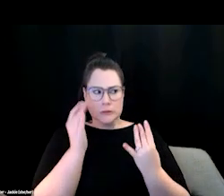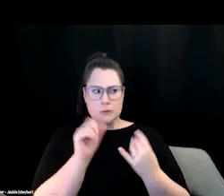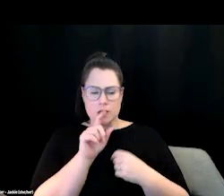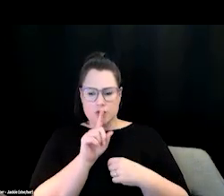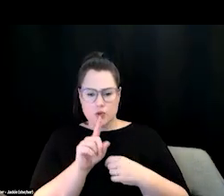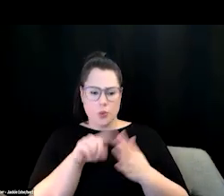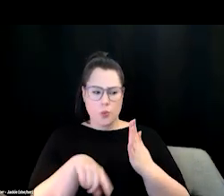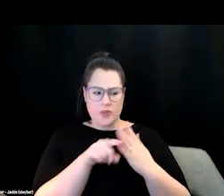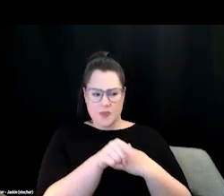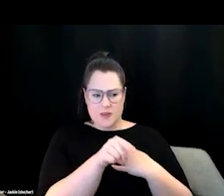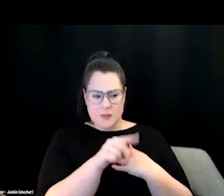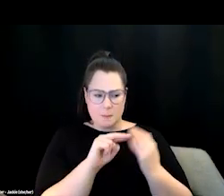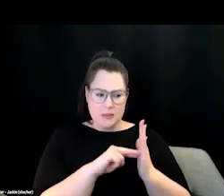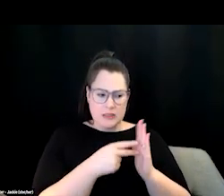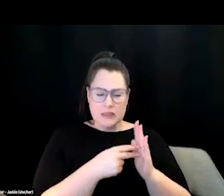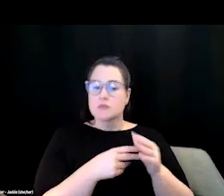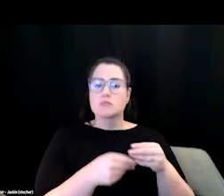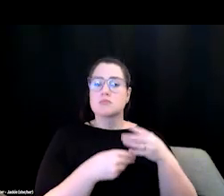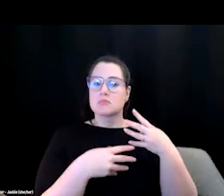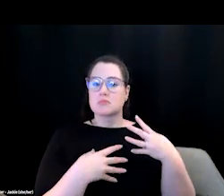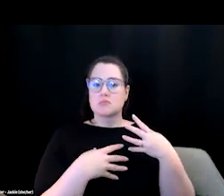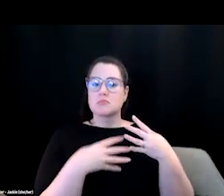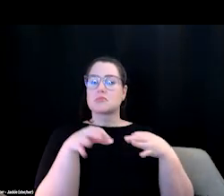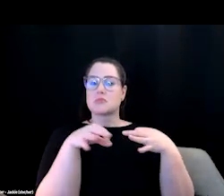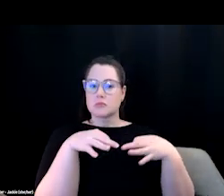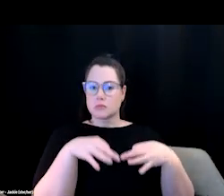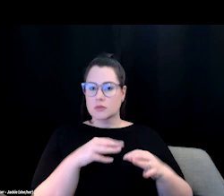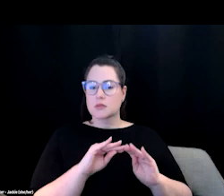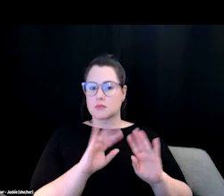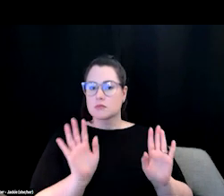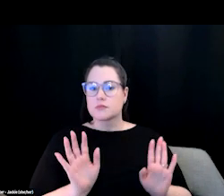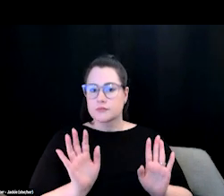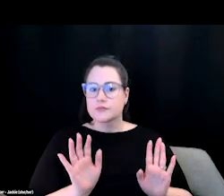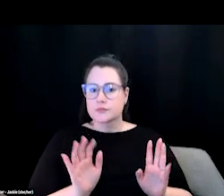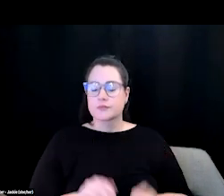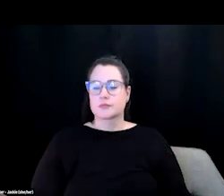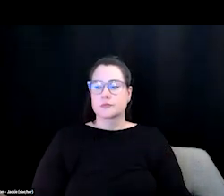It will tell you exact guidance either from the PAPPG or maybe technical guidance for that particular section.